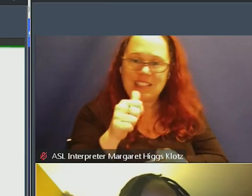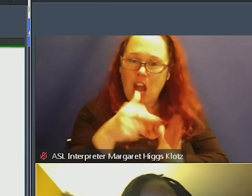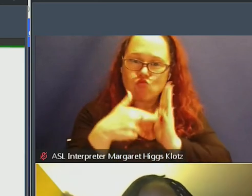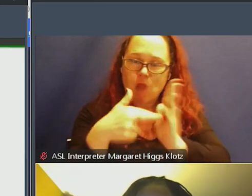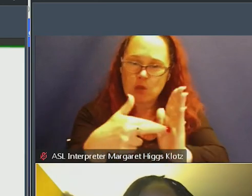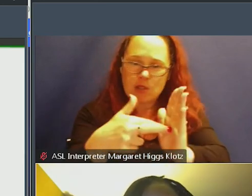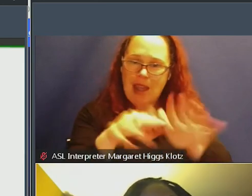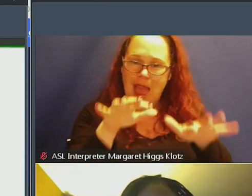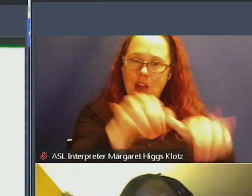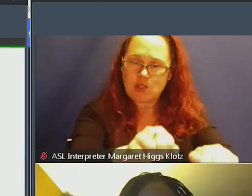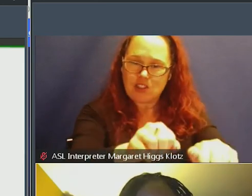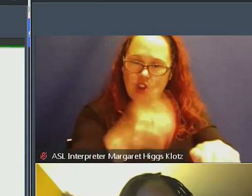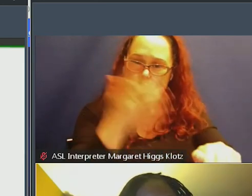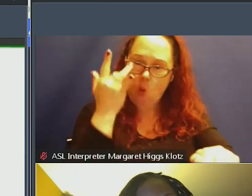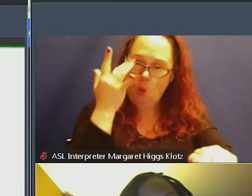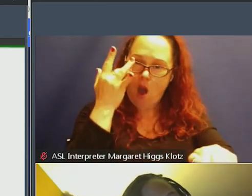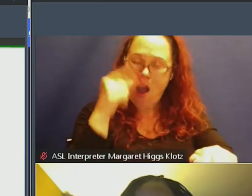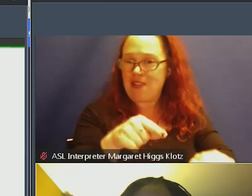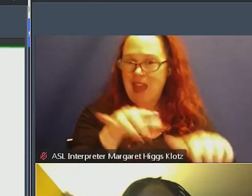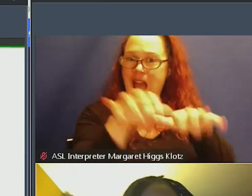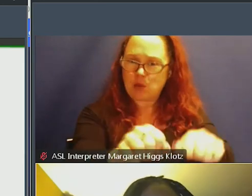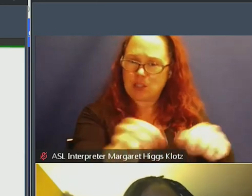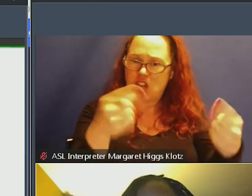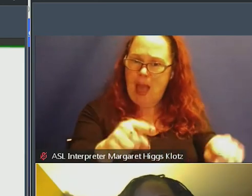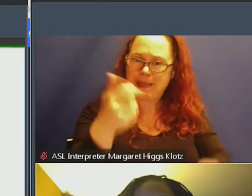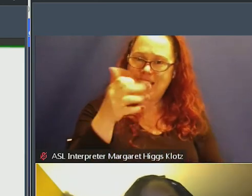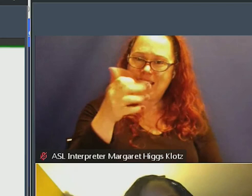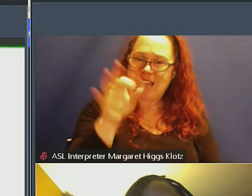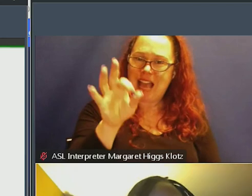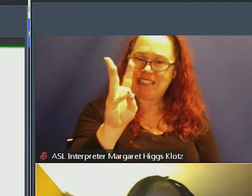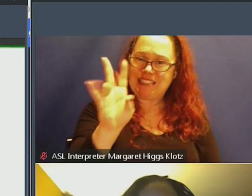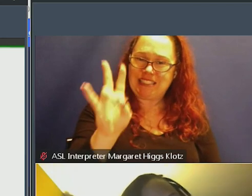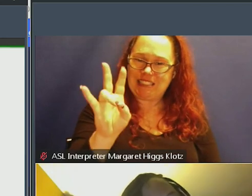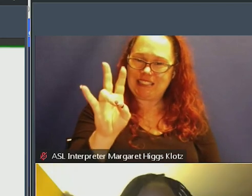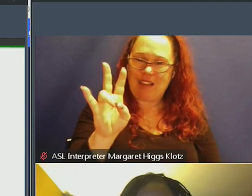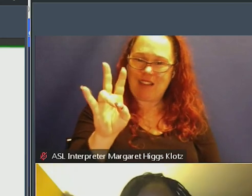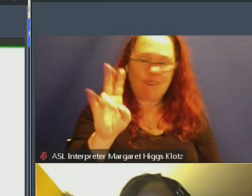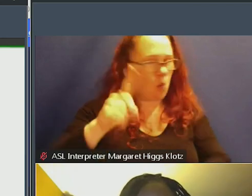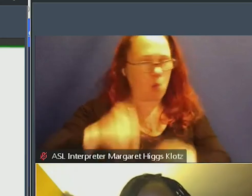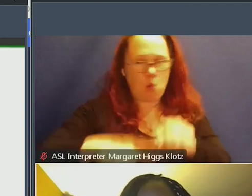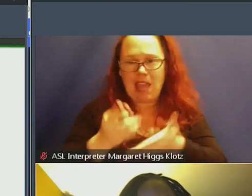So that ship has sailed. We cannot review that. We cannot do anything about that.